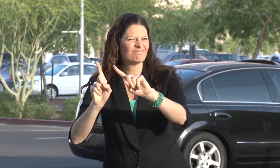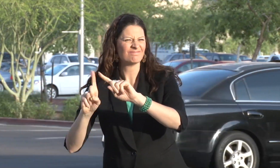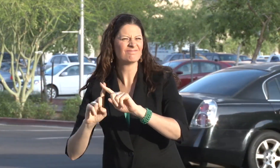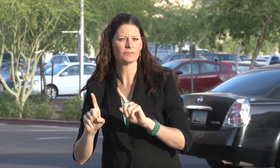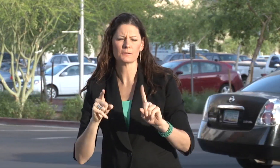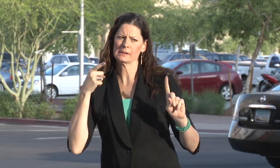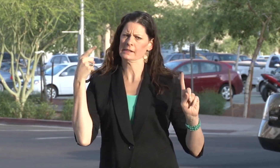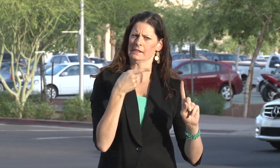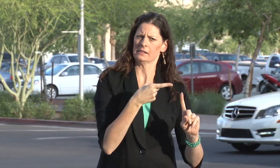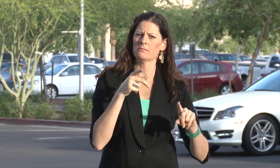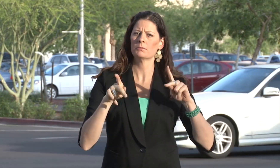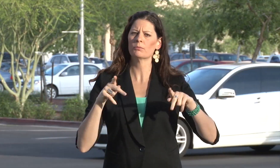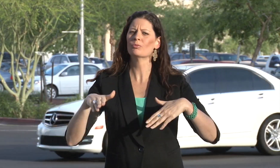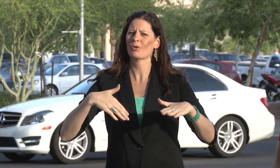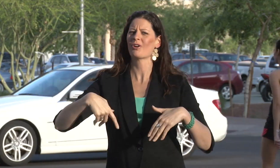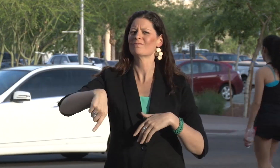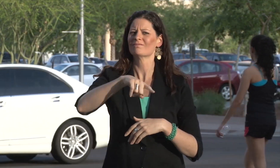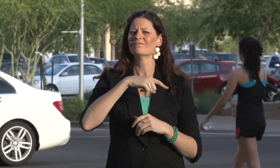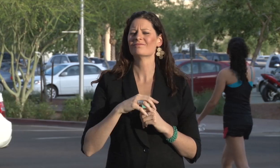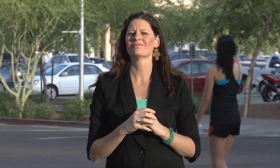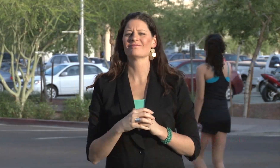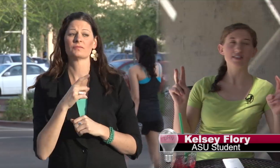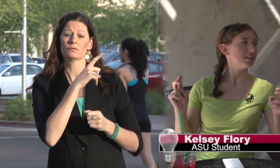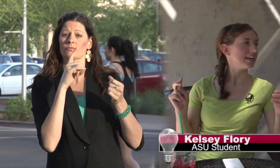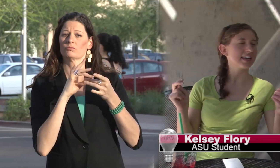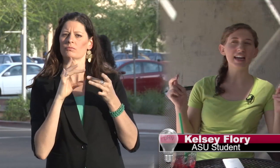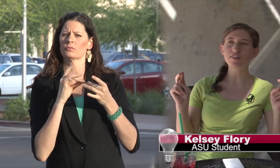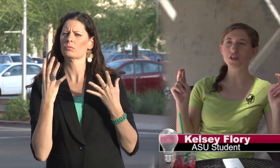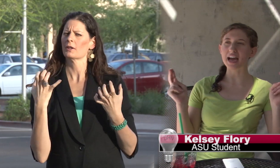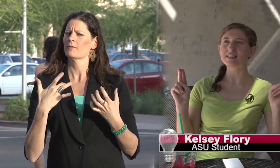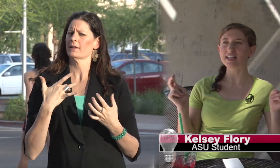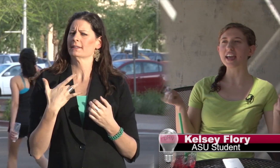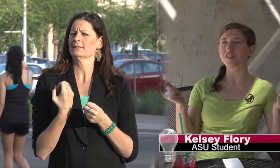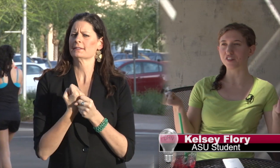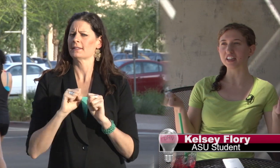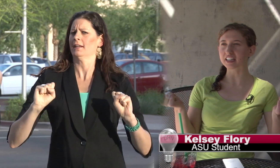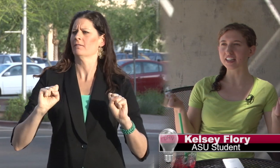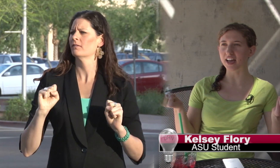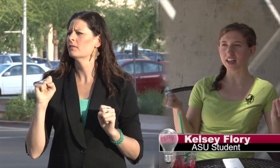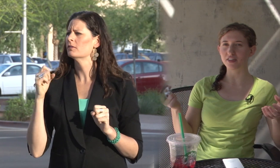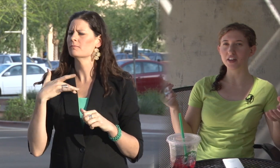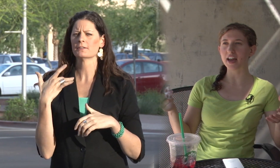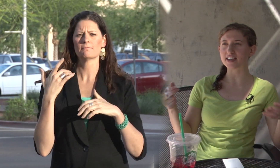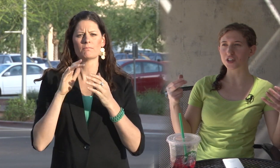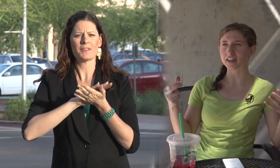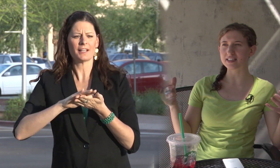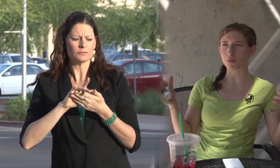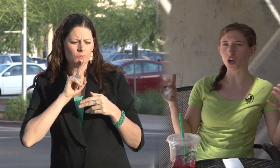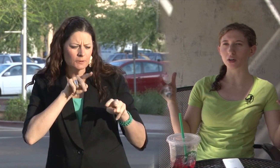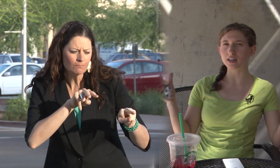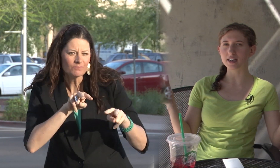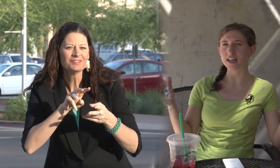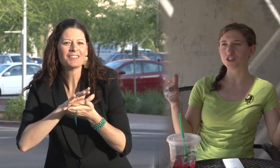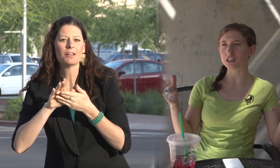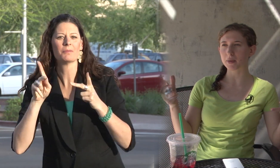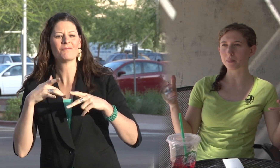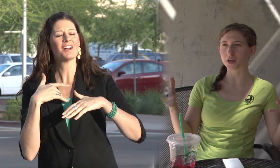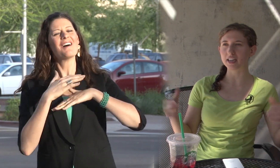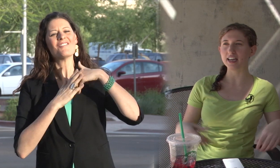ONE OF THEIR BIGGEST FOCUSES HAS BEEN ON PEDESTRIANS. IT KIND OF GIVES YOU THAT SAFE FEELING. LIKE THE NICER IT IS THE MORE ATTENTIONS BEEN PUT